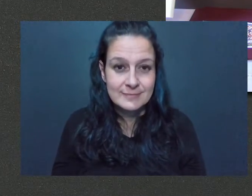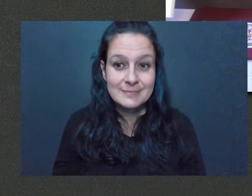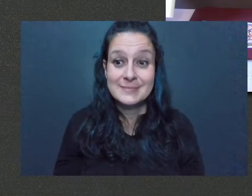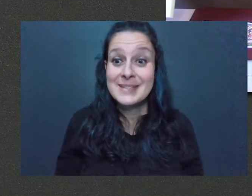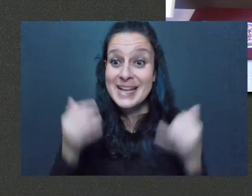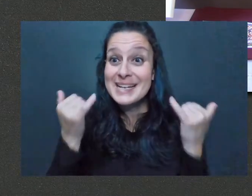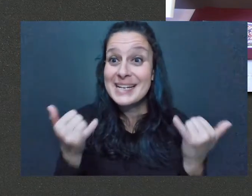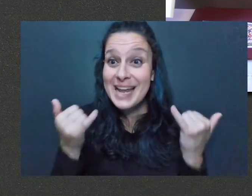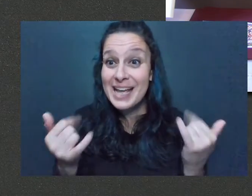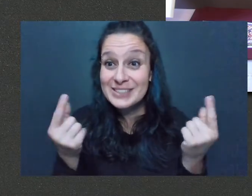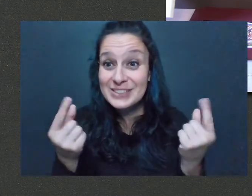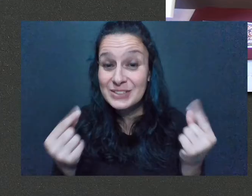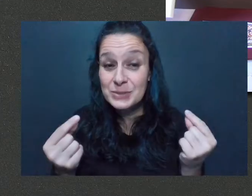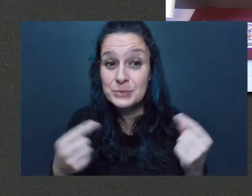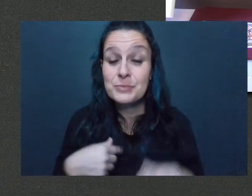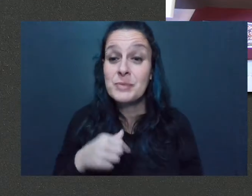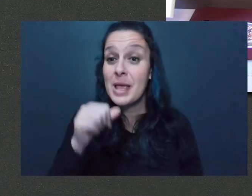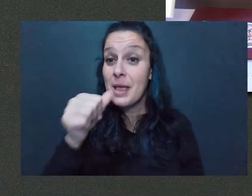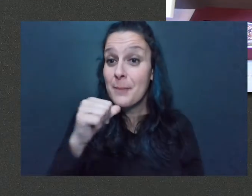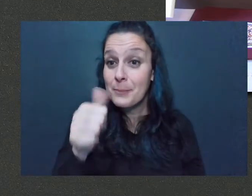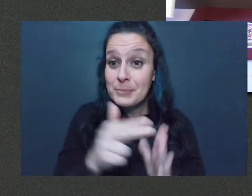Then you take your peanut butter